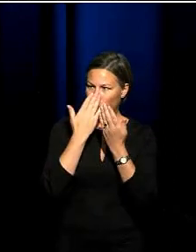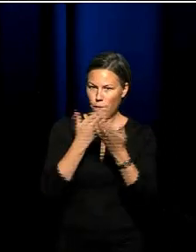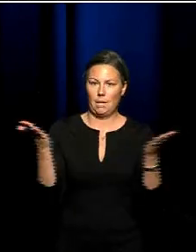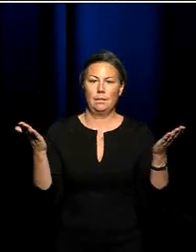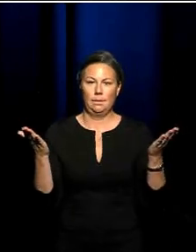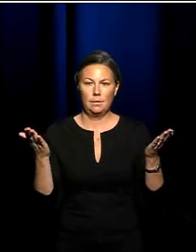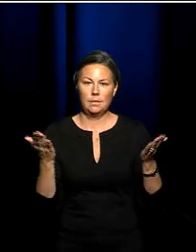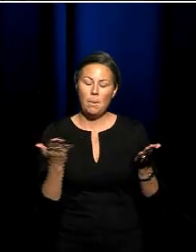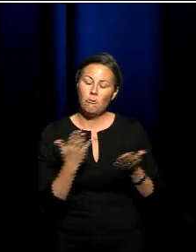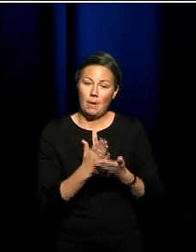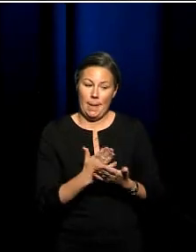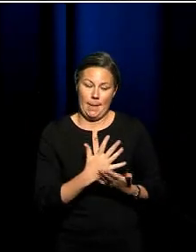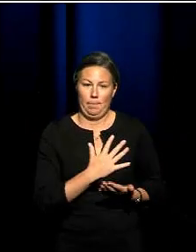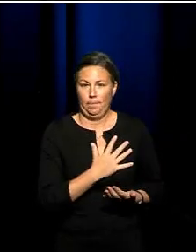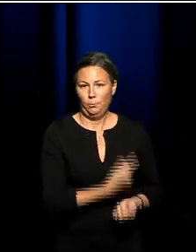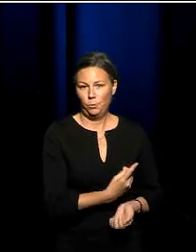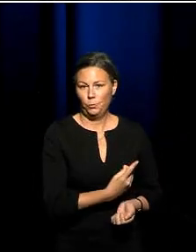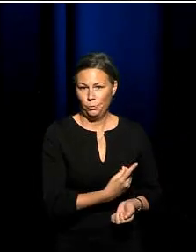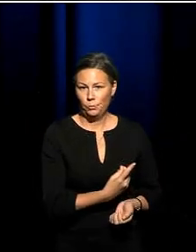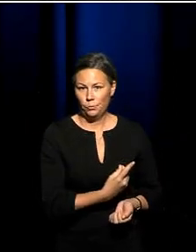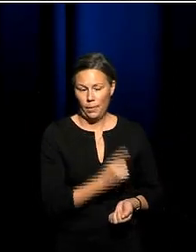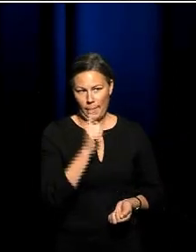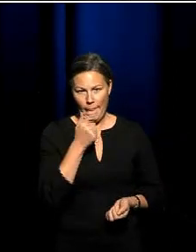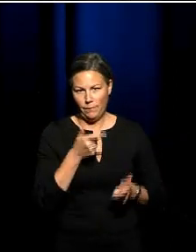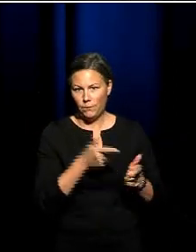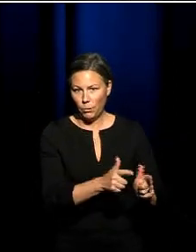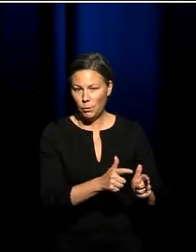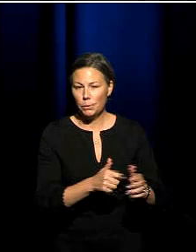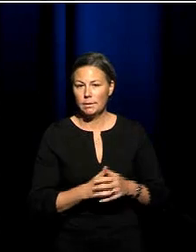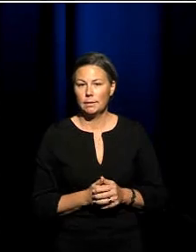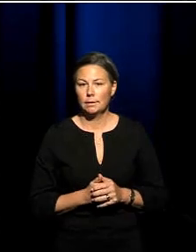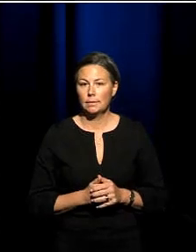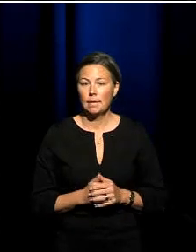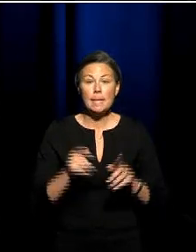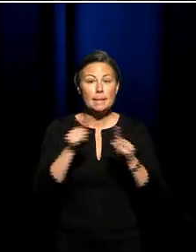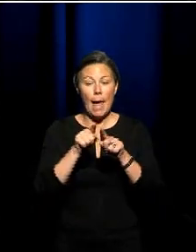them. Even where information is given in a public hearing there are options